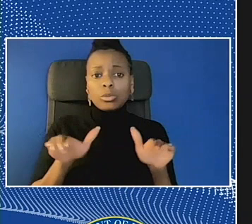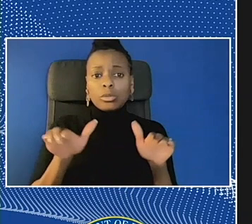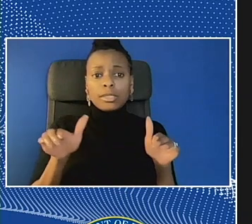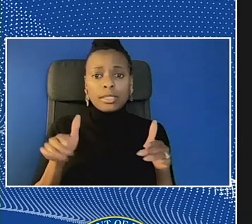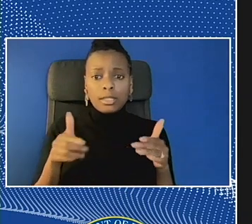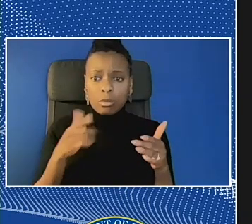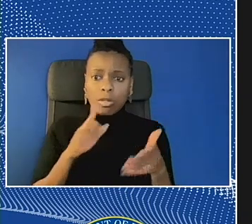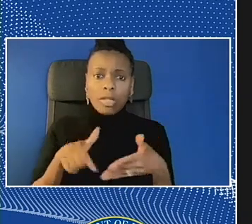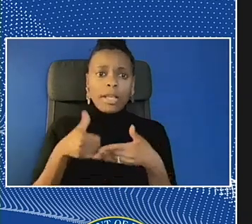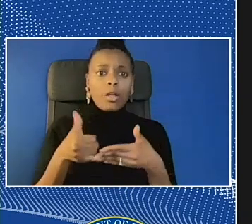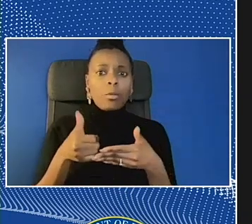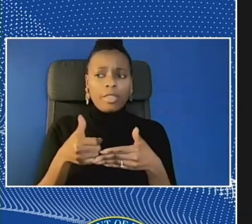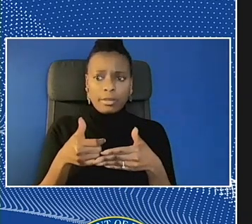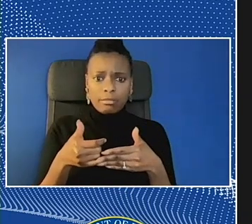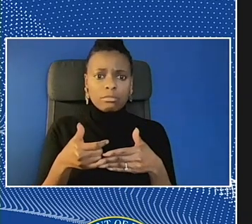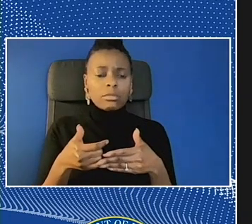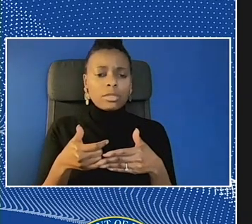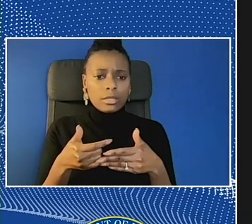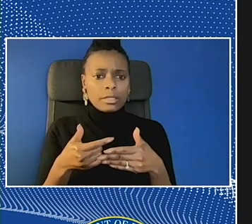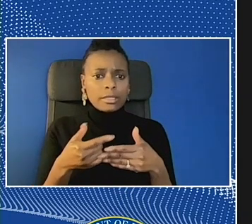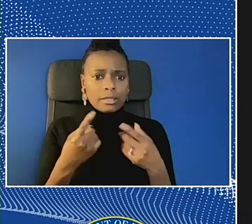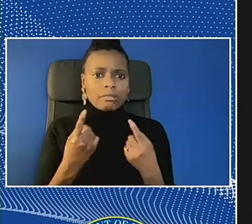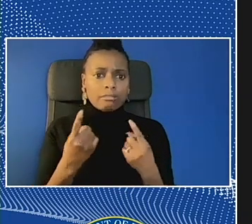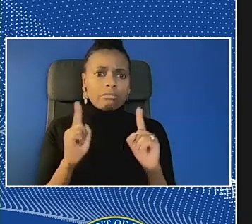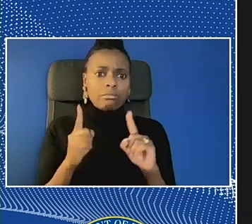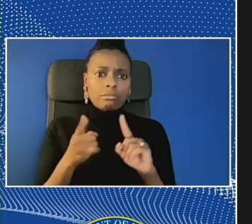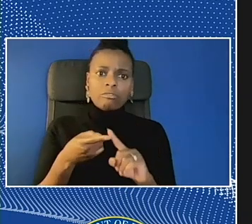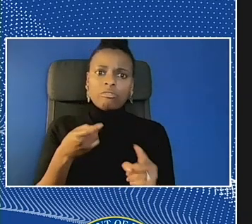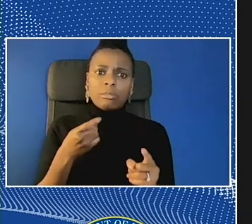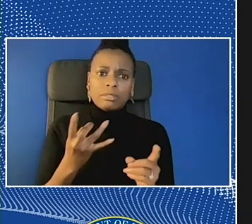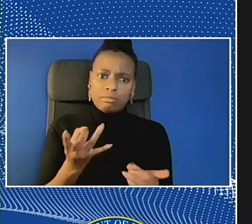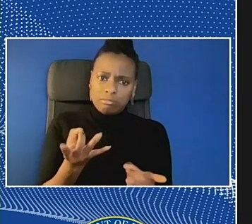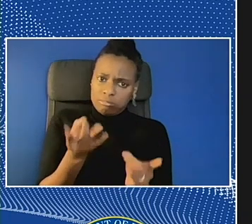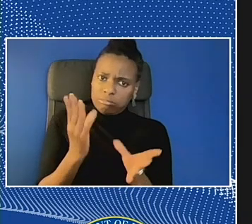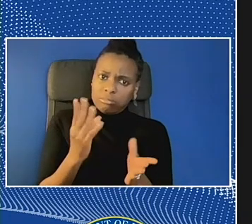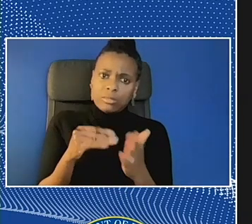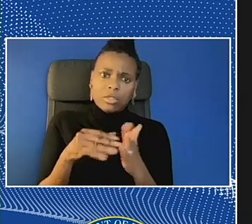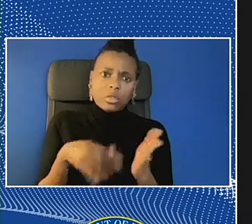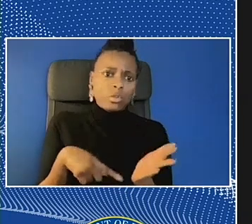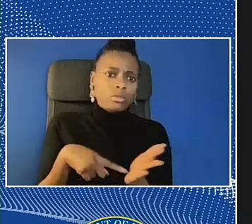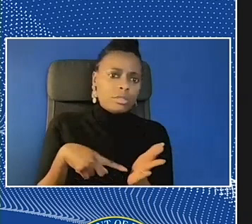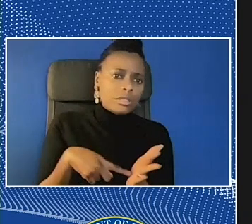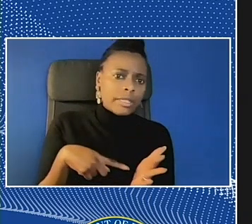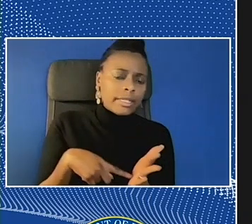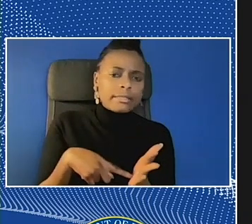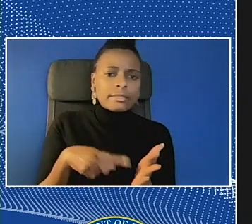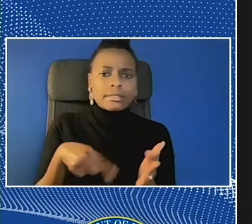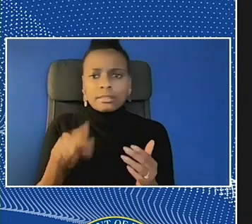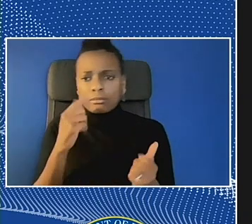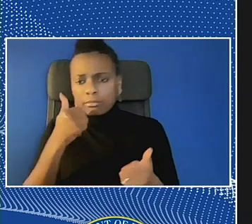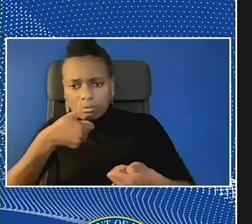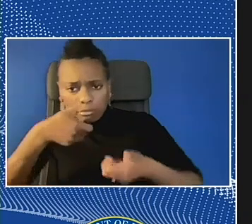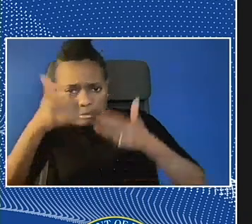out from under the crippling student debt that they've been dealt. But I think one of the things that came up